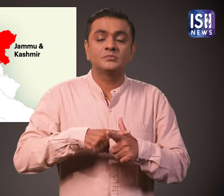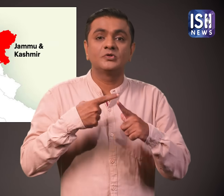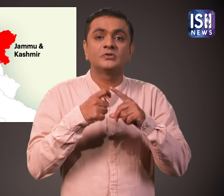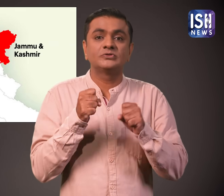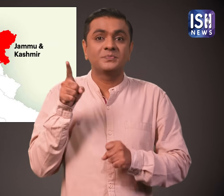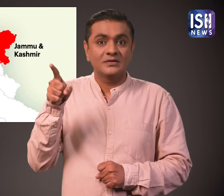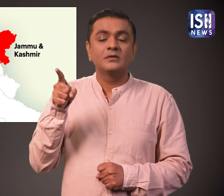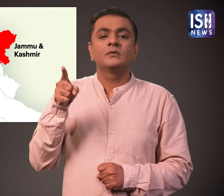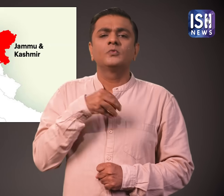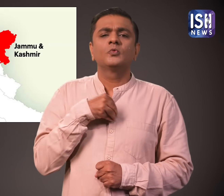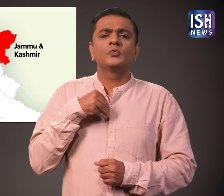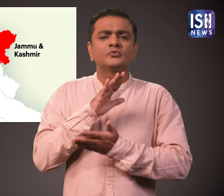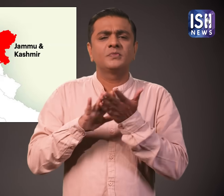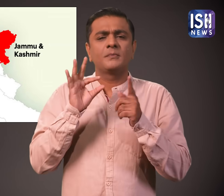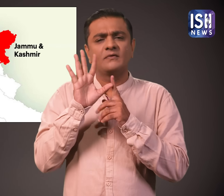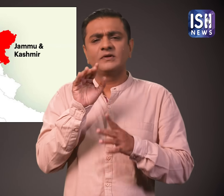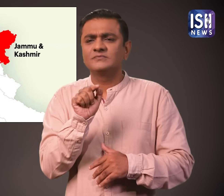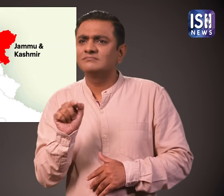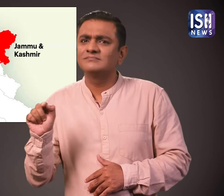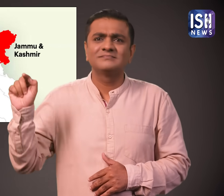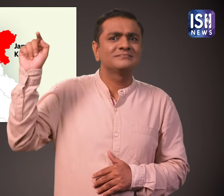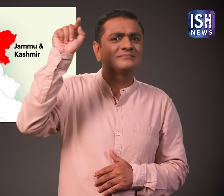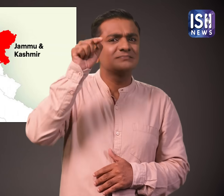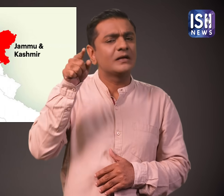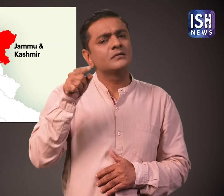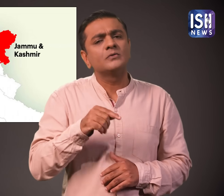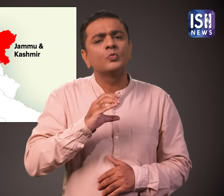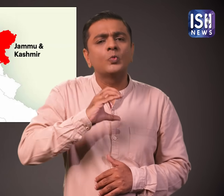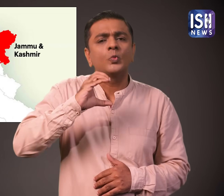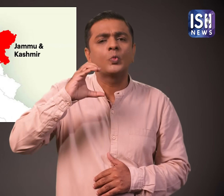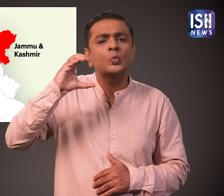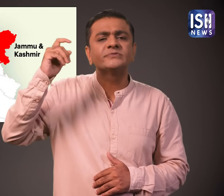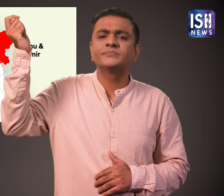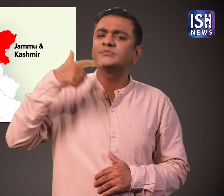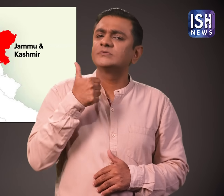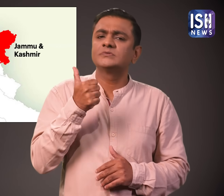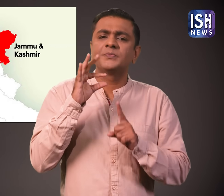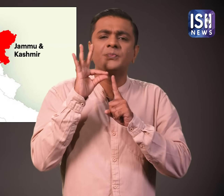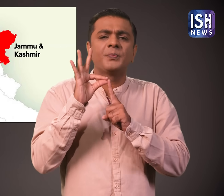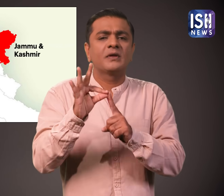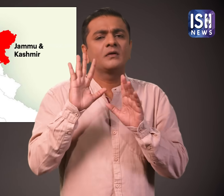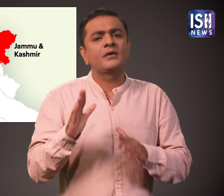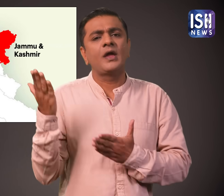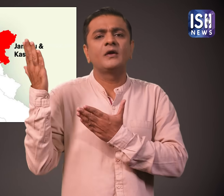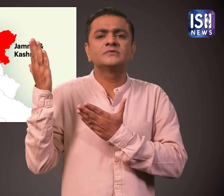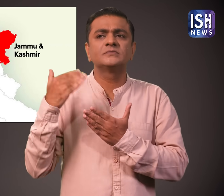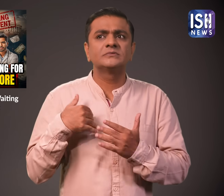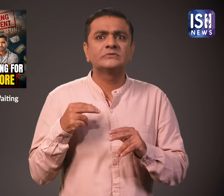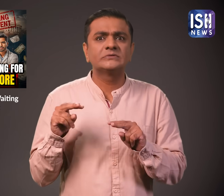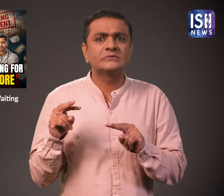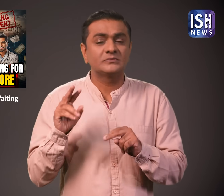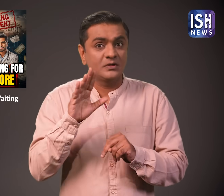Similarly, in J&K, private hospitals are left with crores in unpaid dues. Shocking!